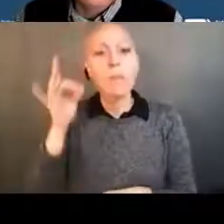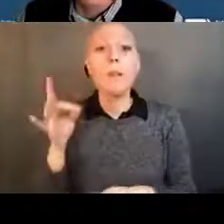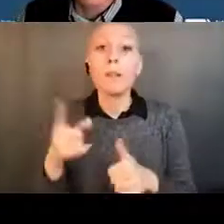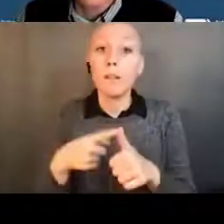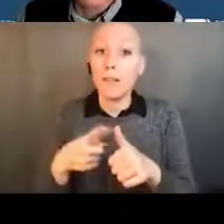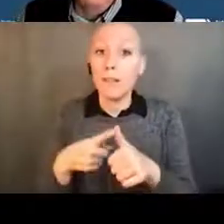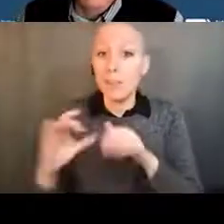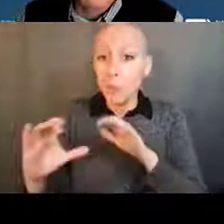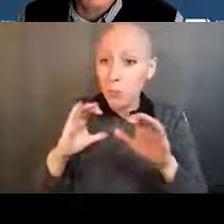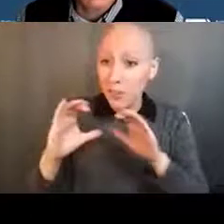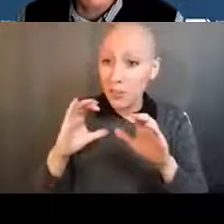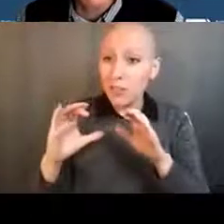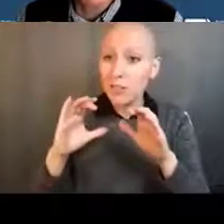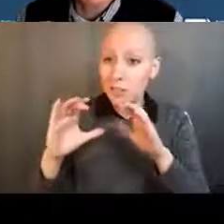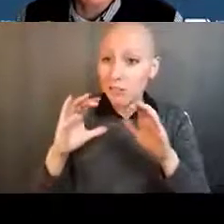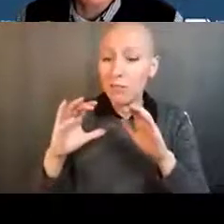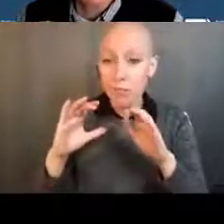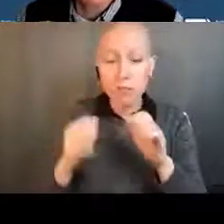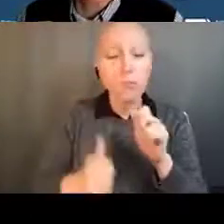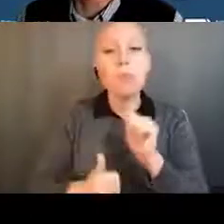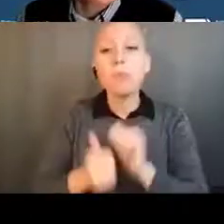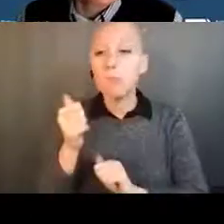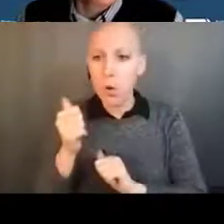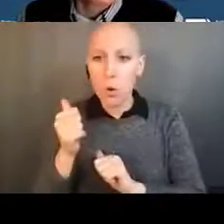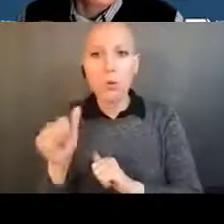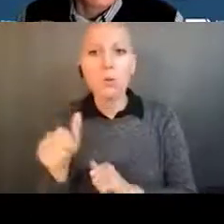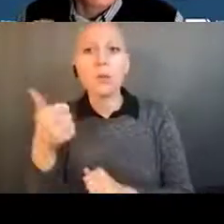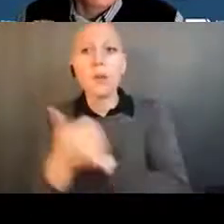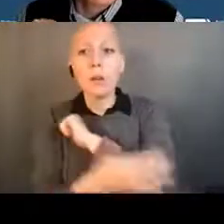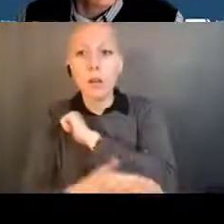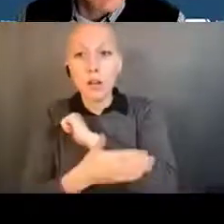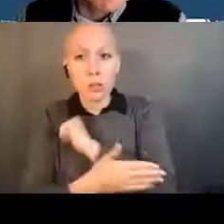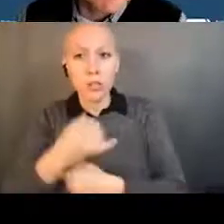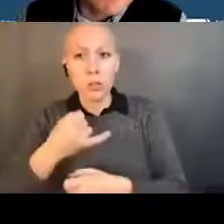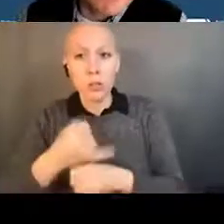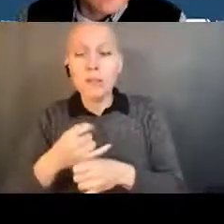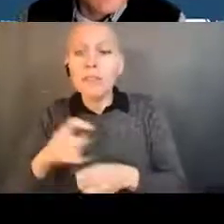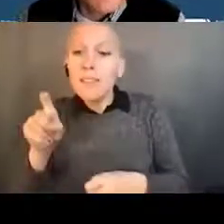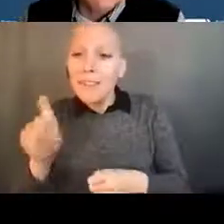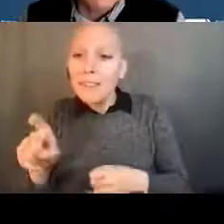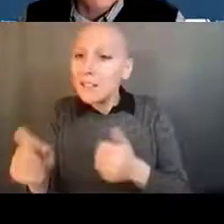So most foreign institutions need assistance in understanding the requirements for the NIH.